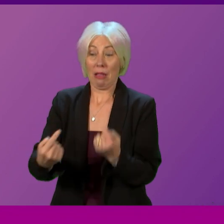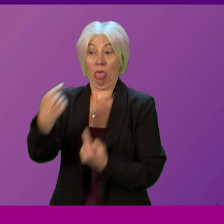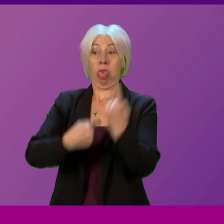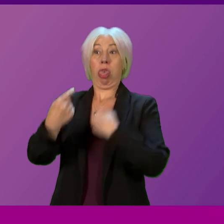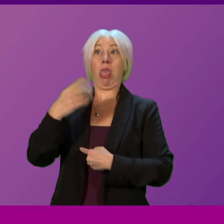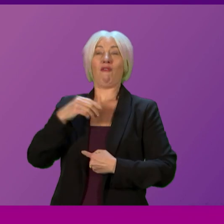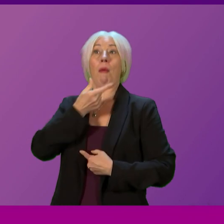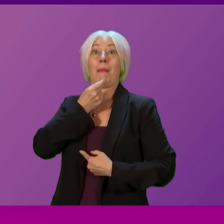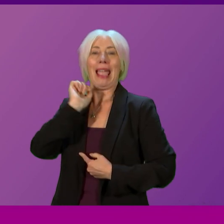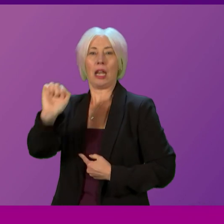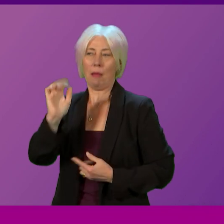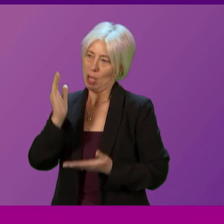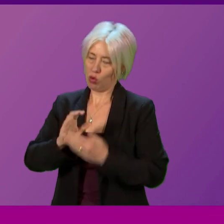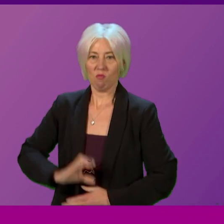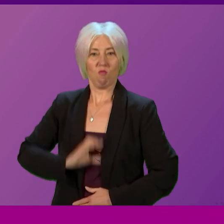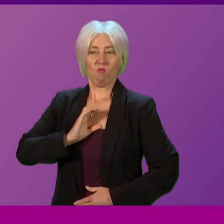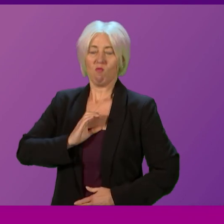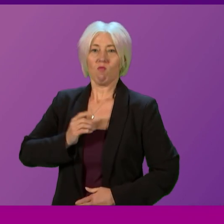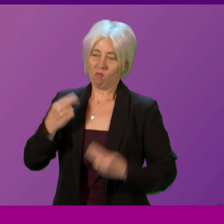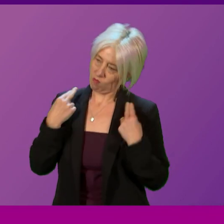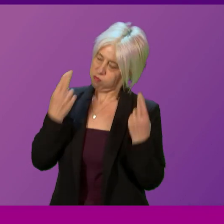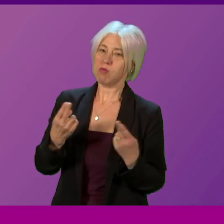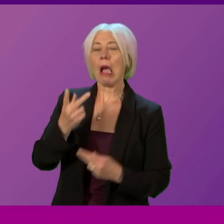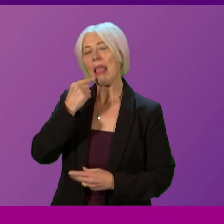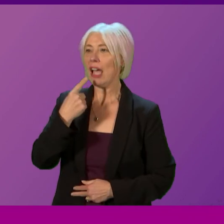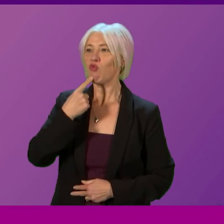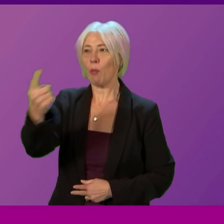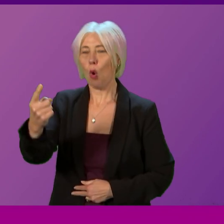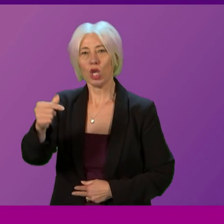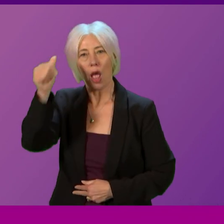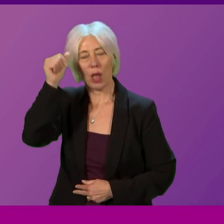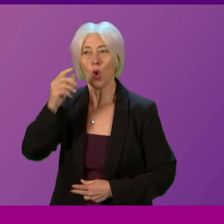feel empowered to report it with confidence that their concerns will be taken seriously